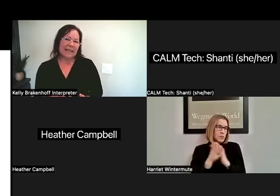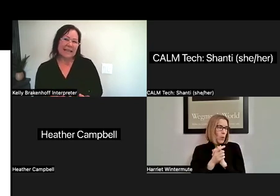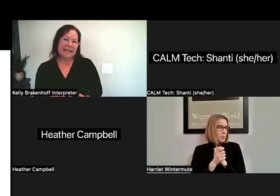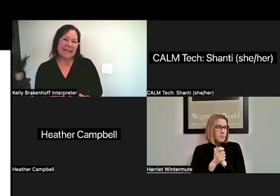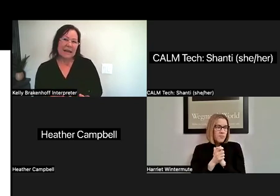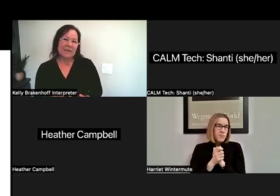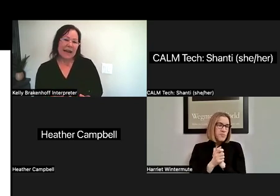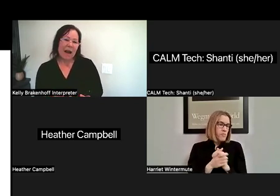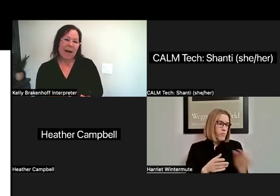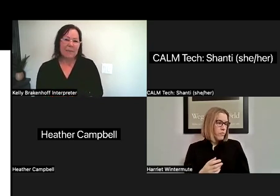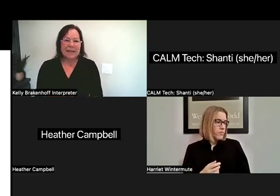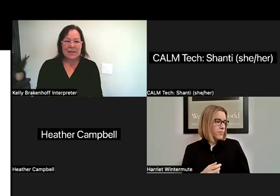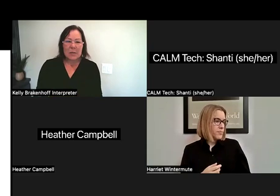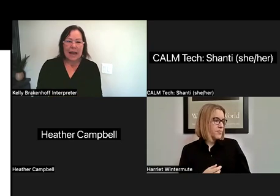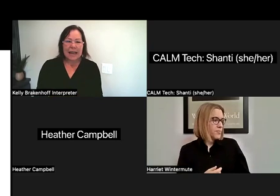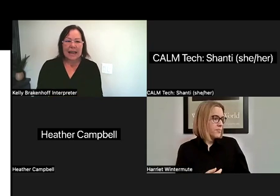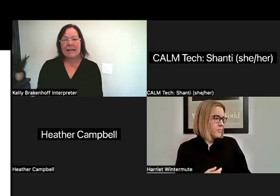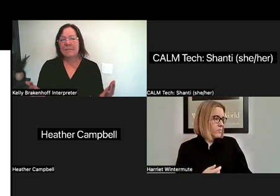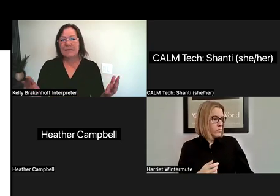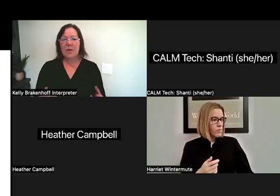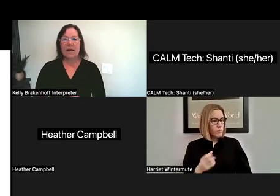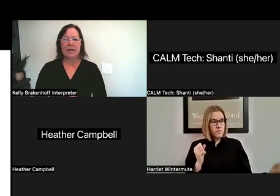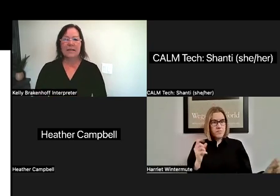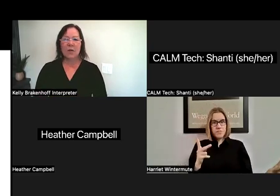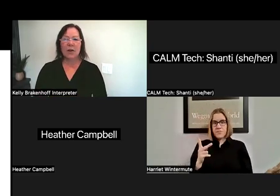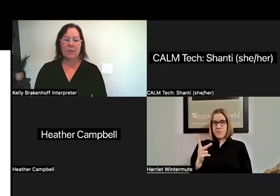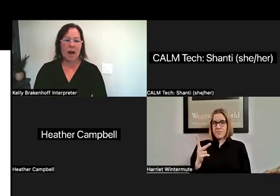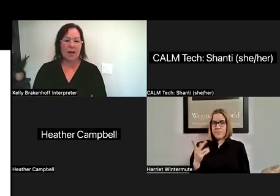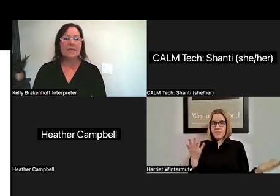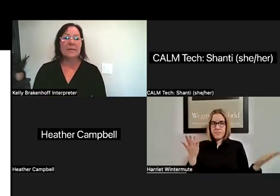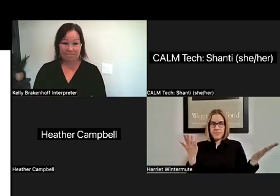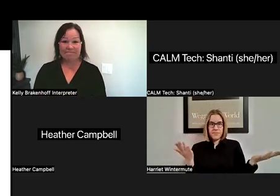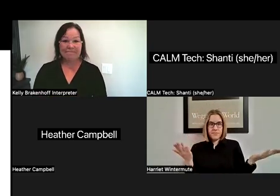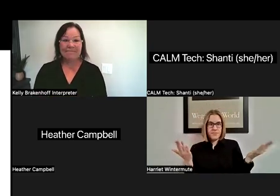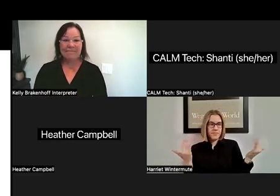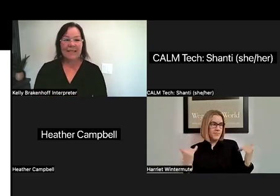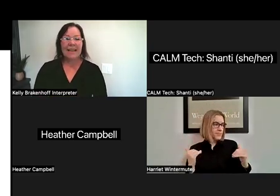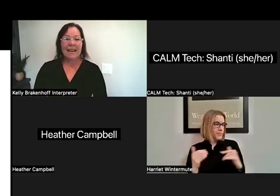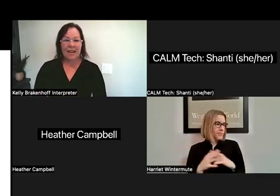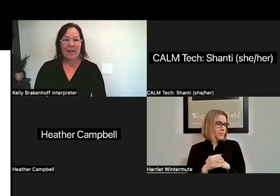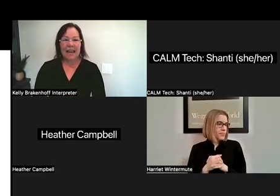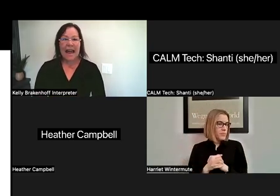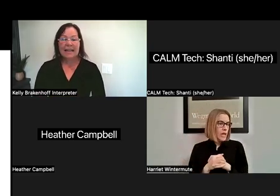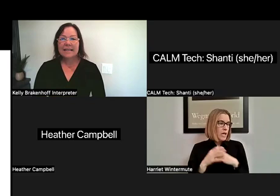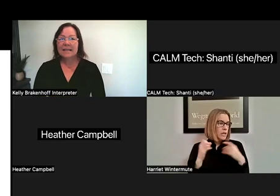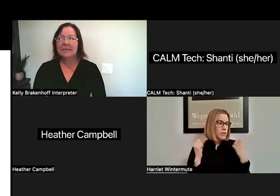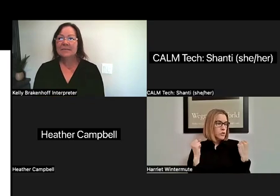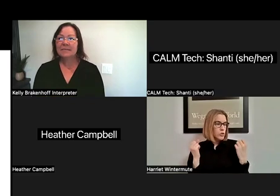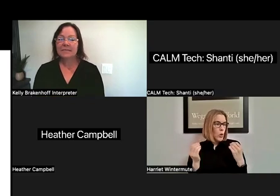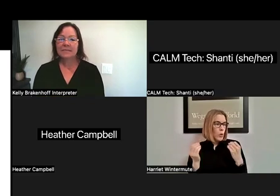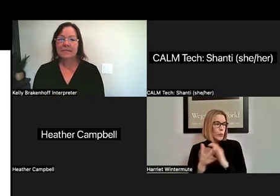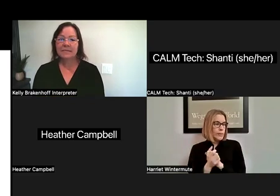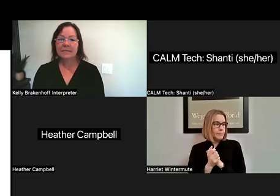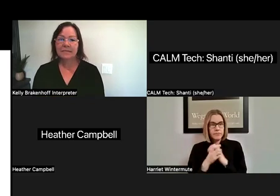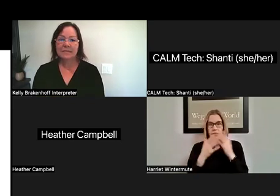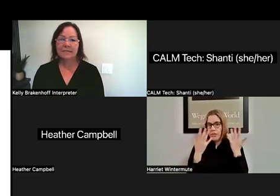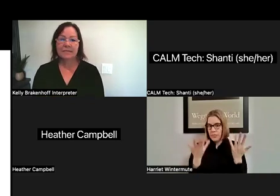six teams right now might be too many. So it's a work in progress. Okay. Next.